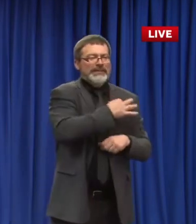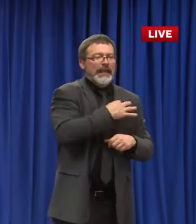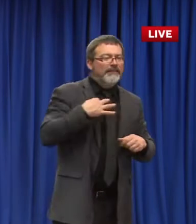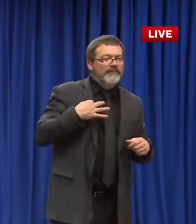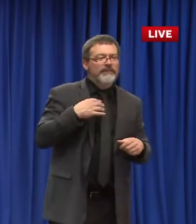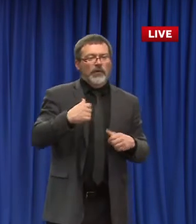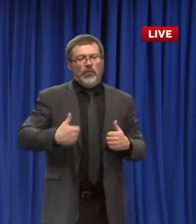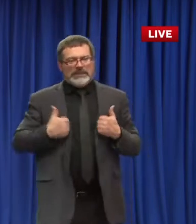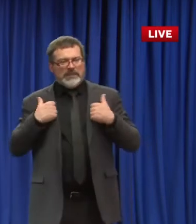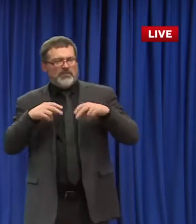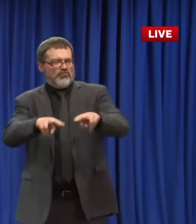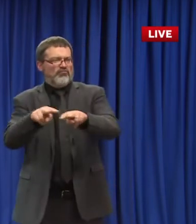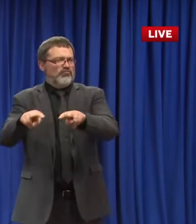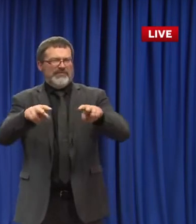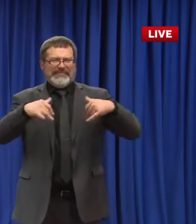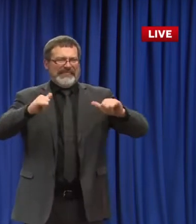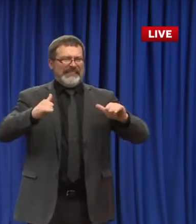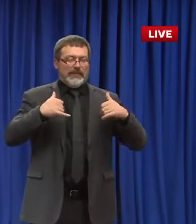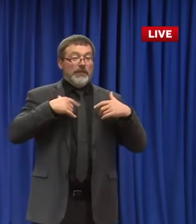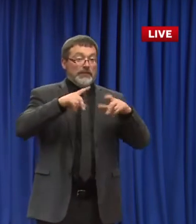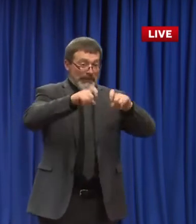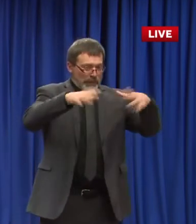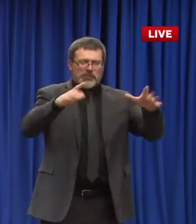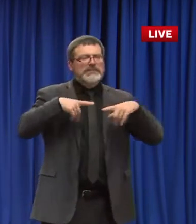FINISH THE NURSING HOME STAFF.